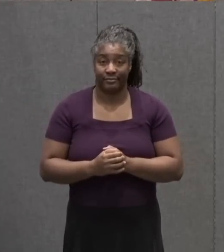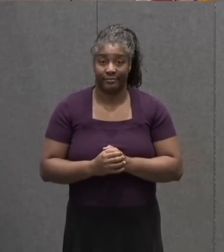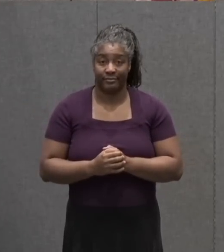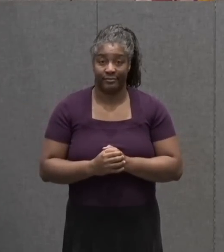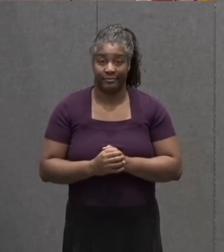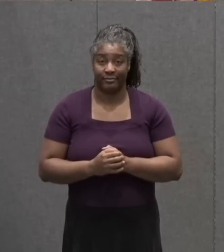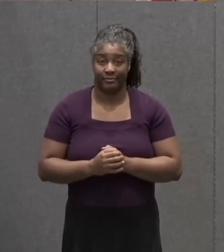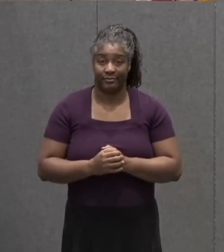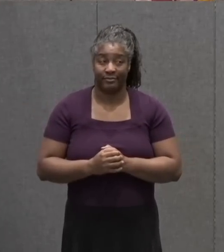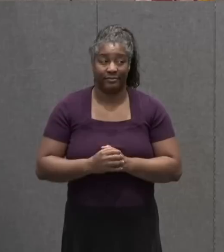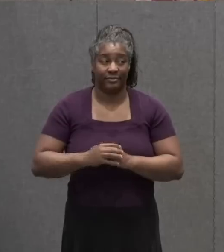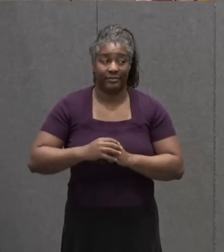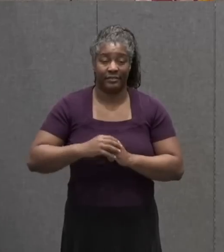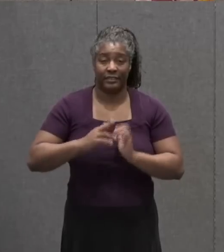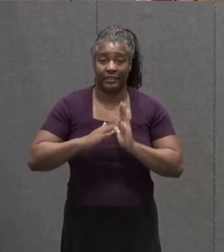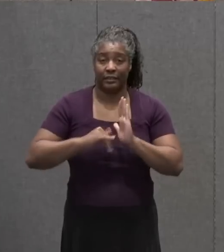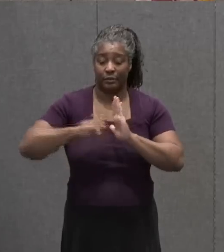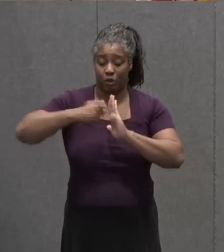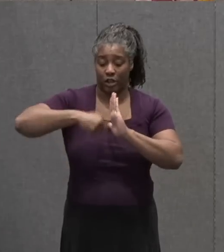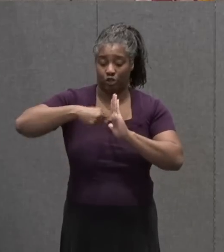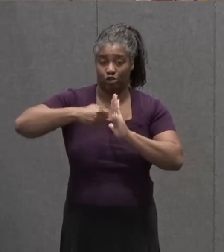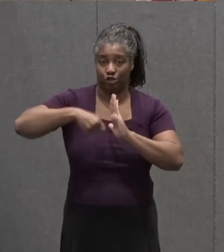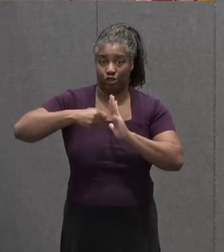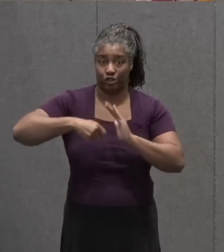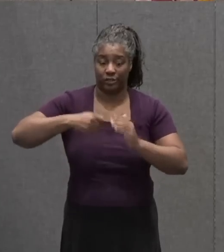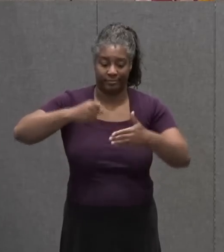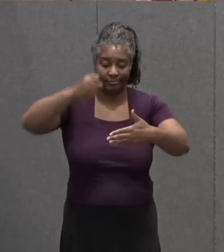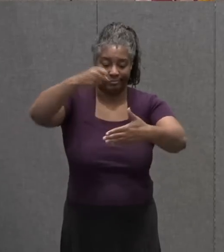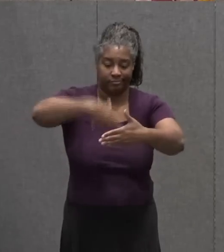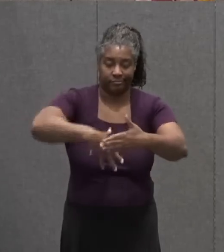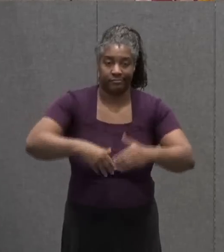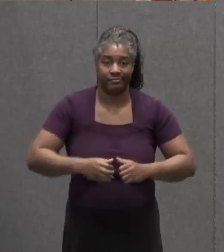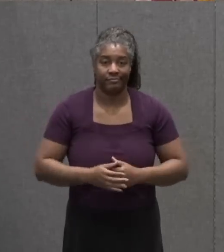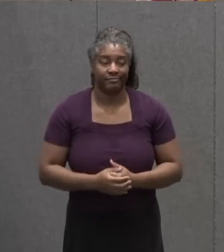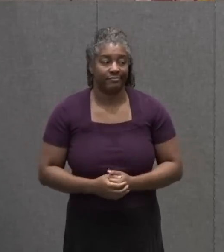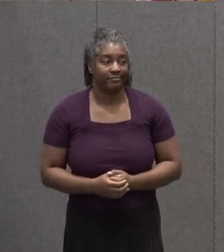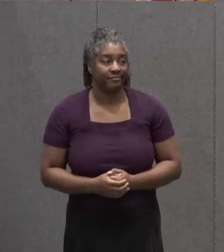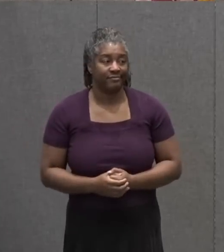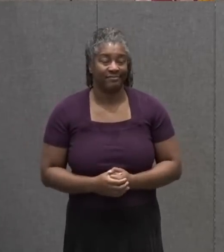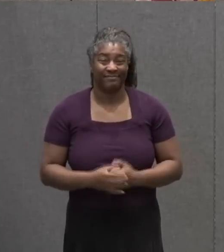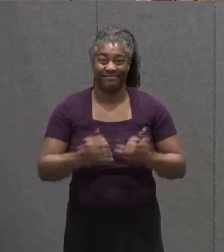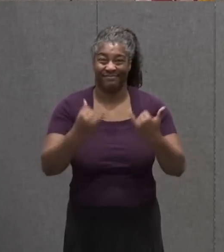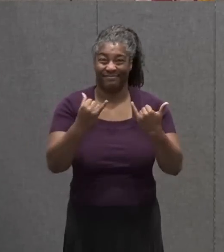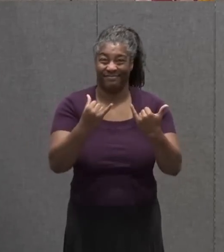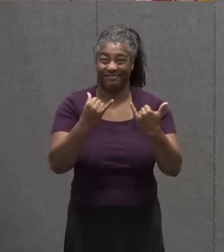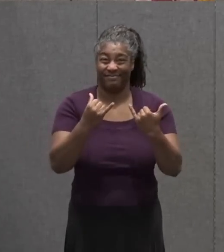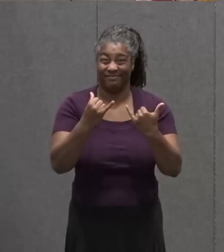and the paintbrush. Okay, let's use our remember power. Here we go.